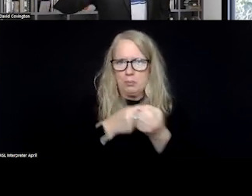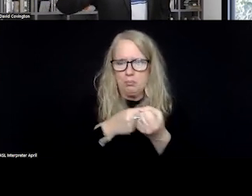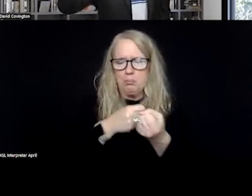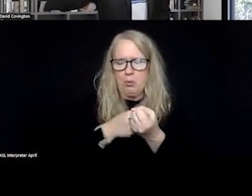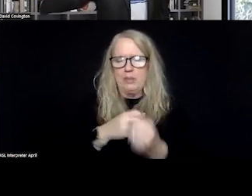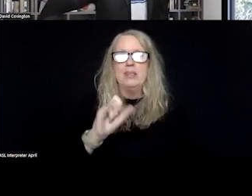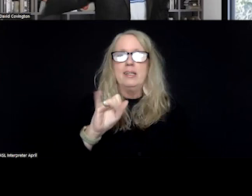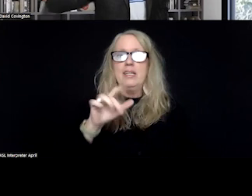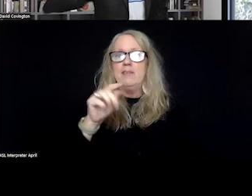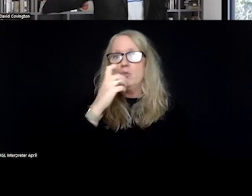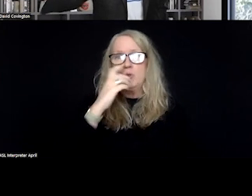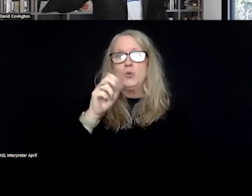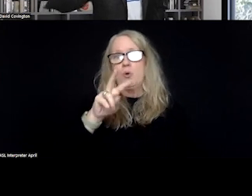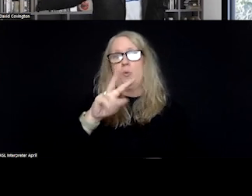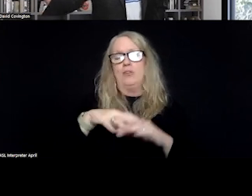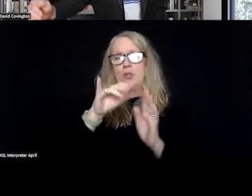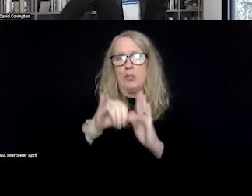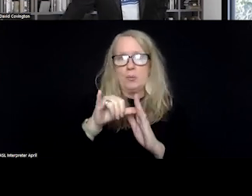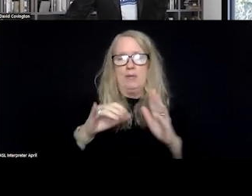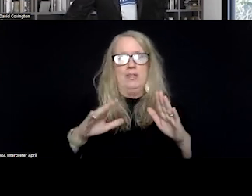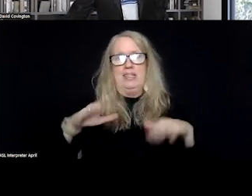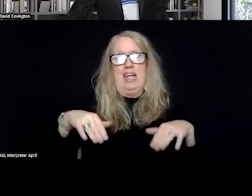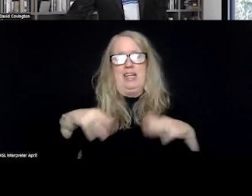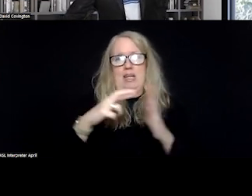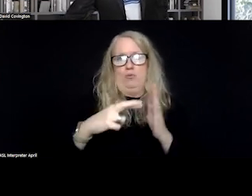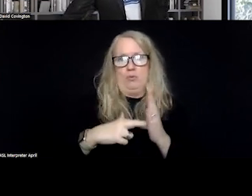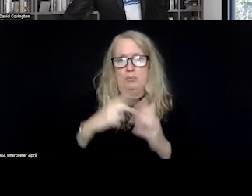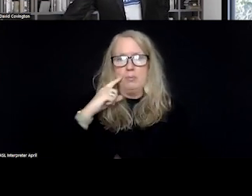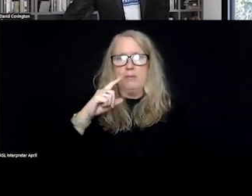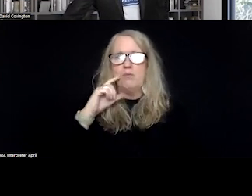IF YOU ARE WATCHING NOW AND YOU WANT TO YOUTUBE, THE